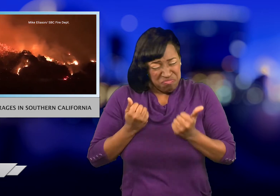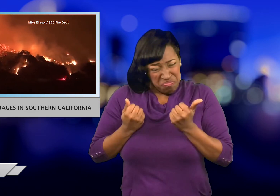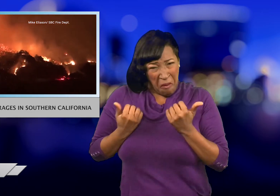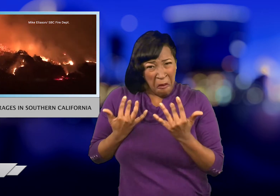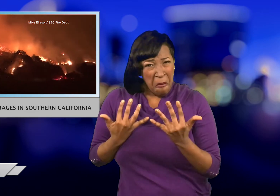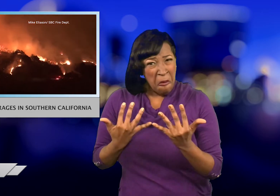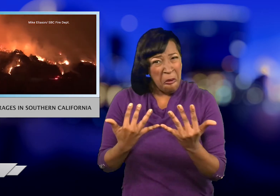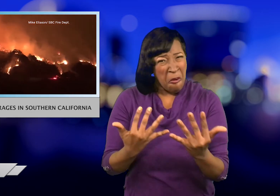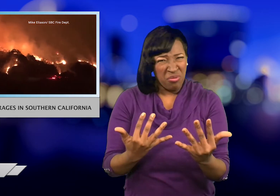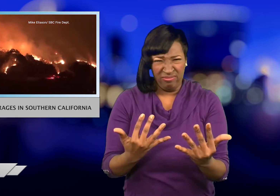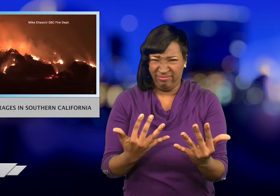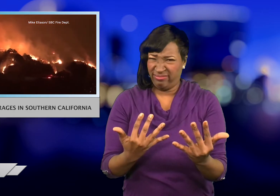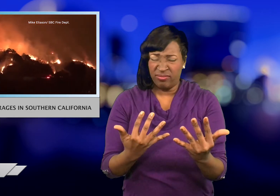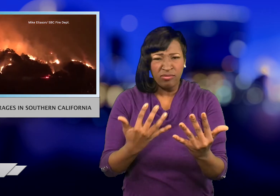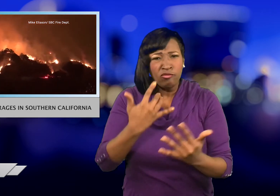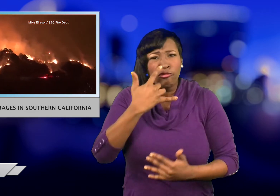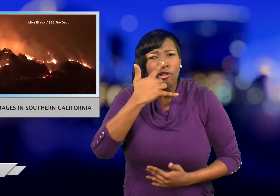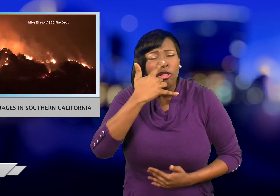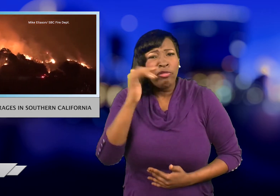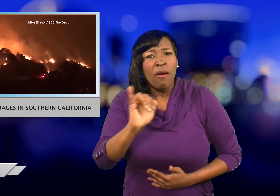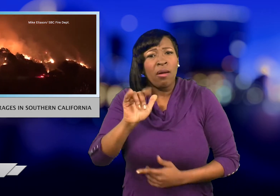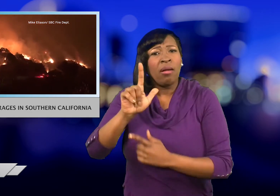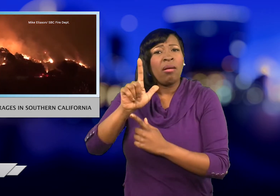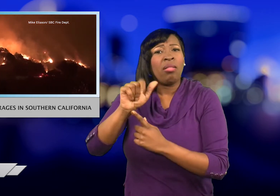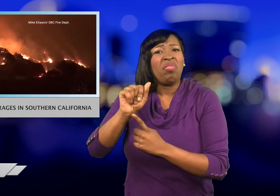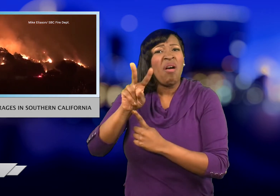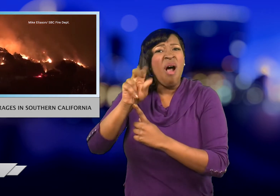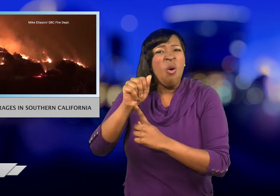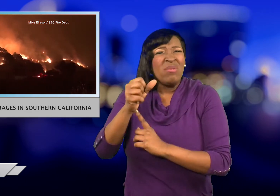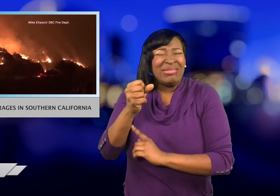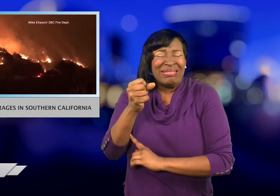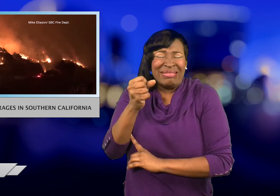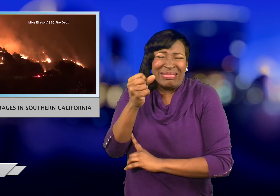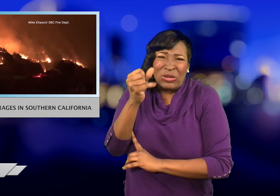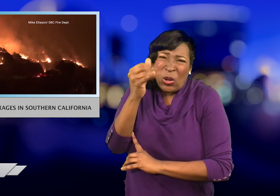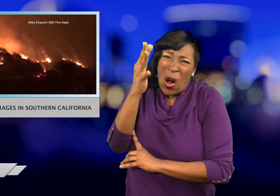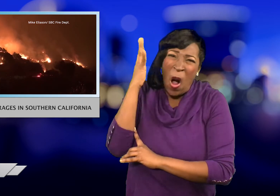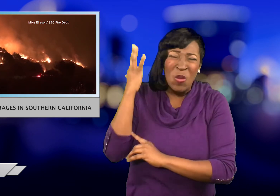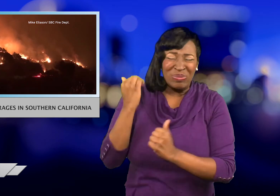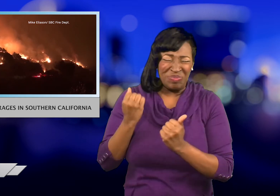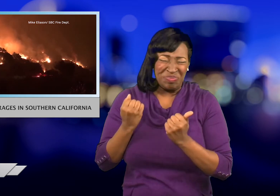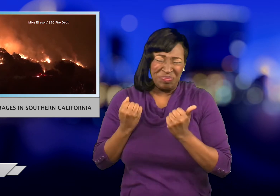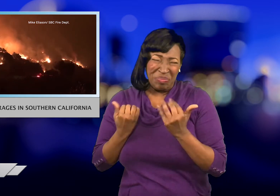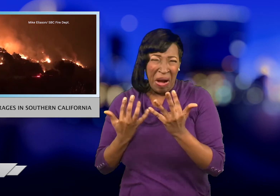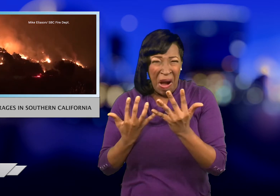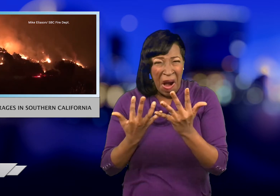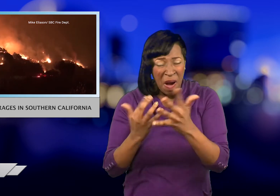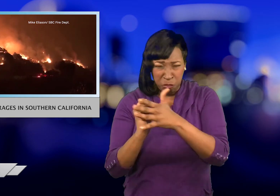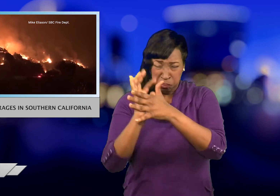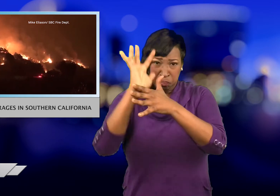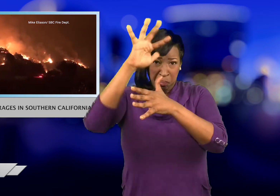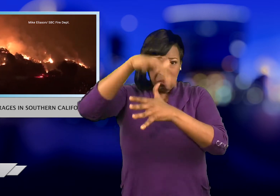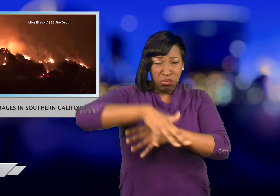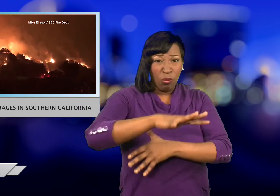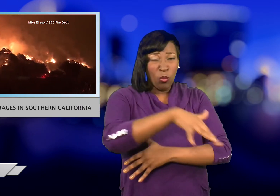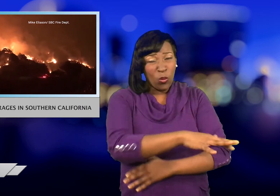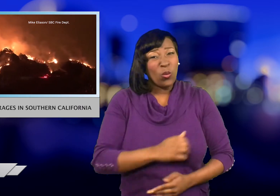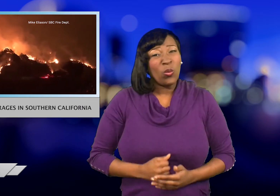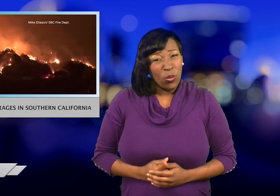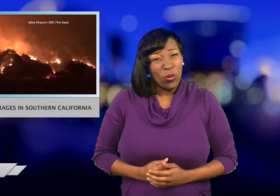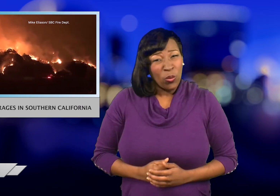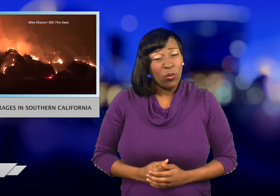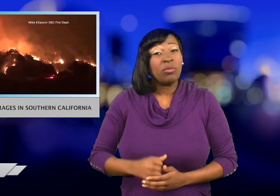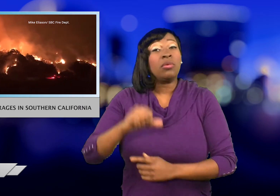It looks more like a lava flow than a wildfire.